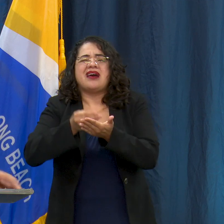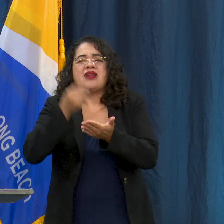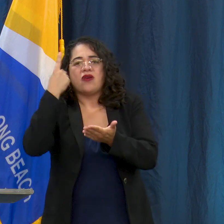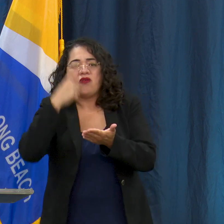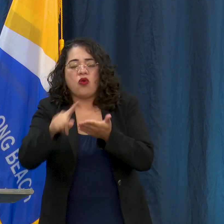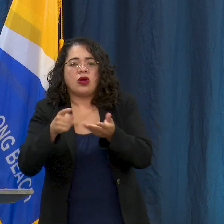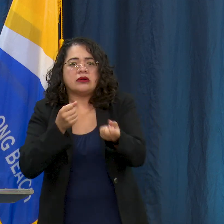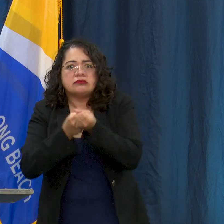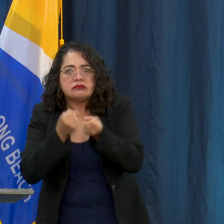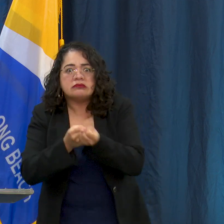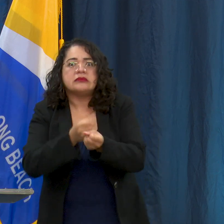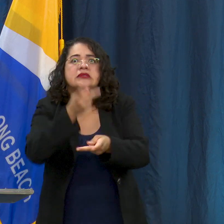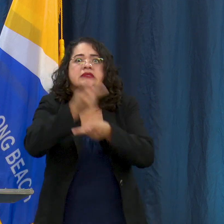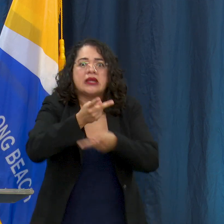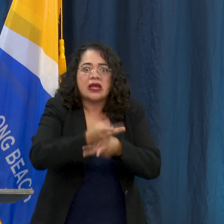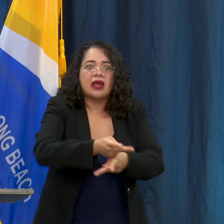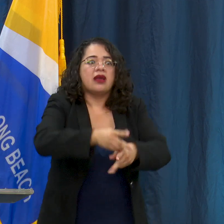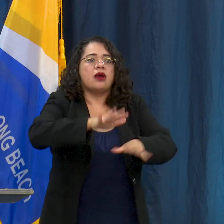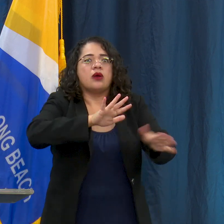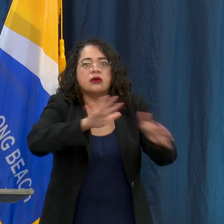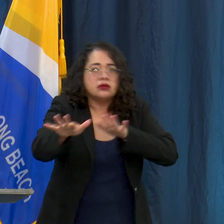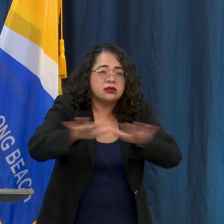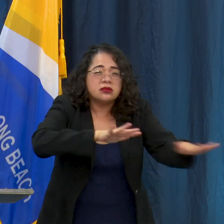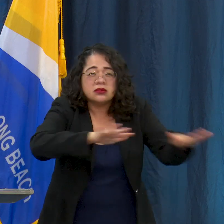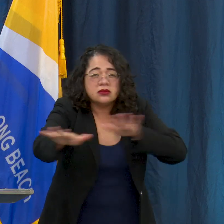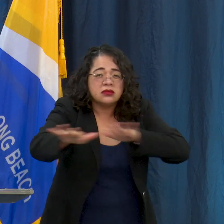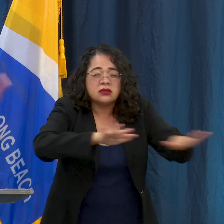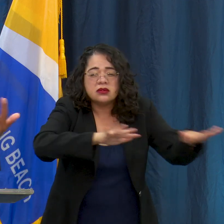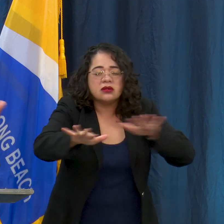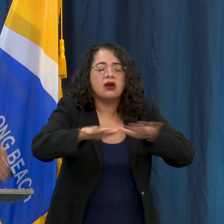and certainly here locally it would have cost us lives as well, as well as across